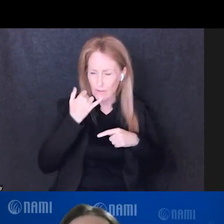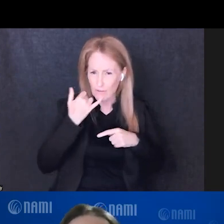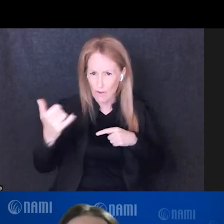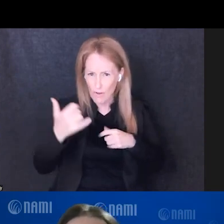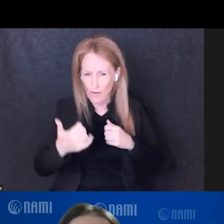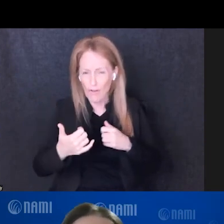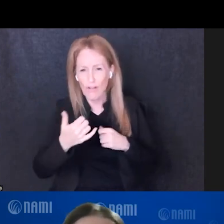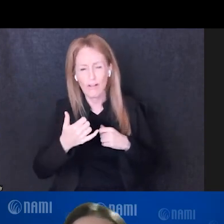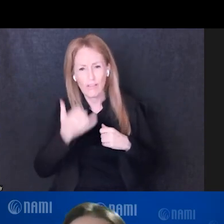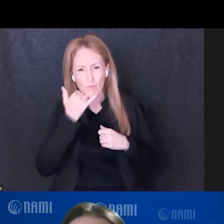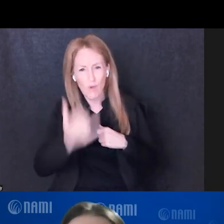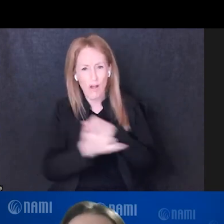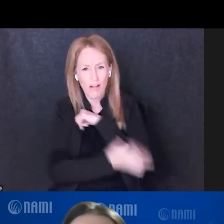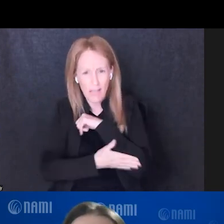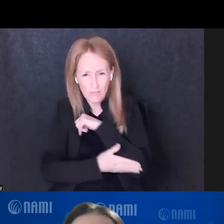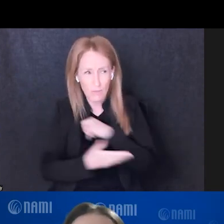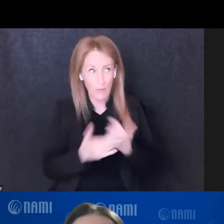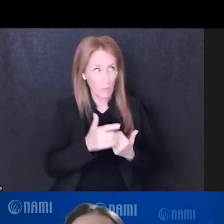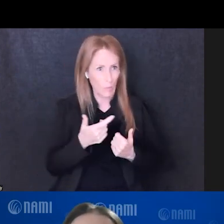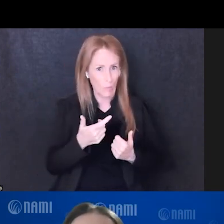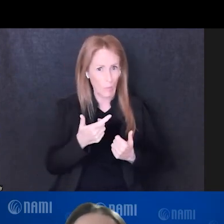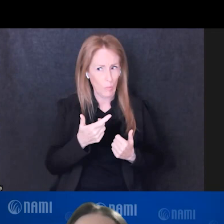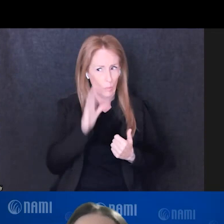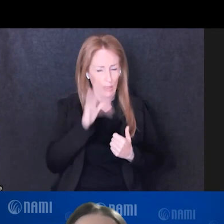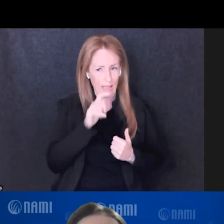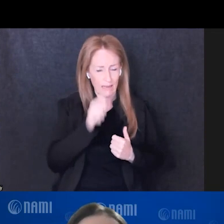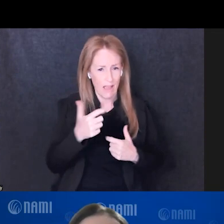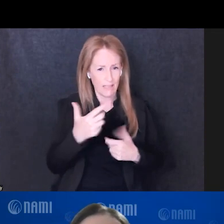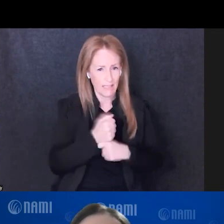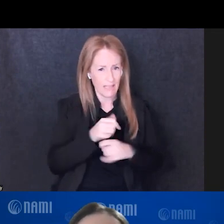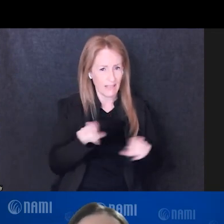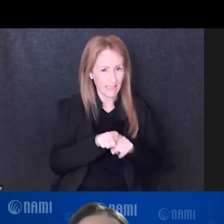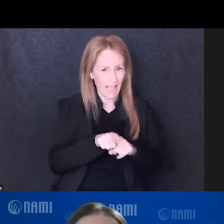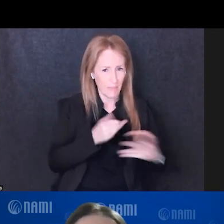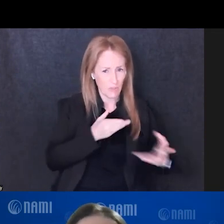AM I NOT GOING TO GET THAT SERVICE AND THAT CONSISTENCY OF SERVICE IS GOING TO BE